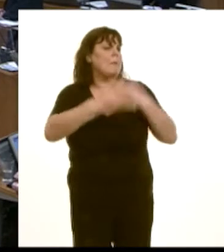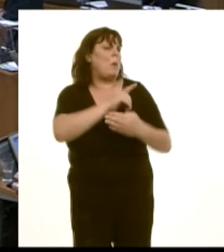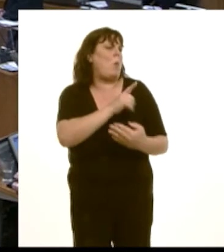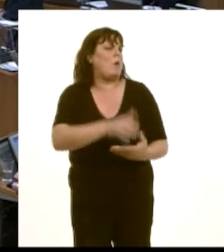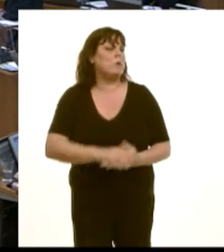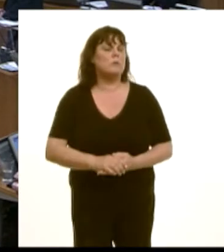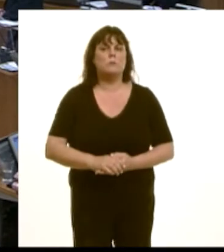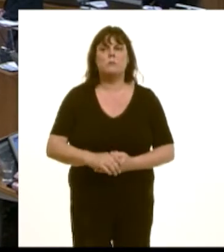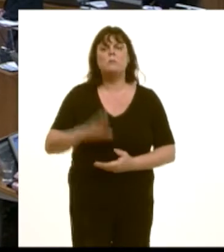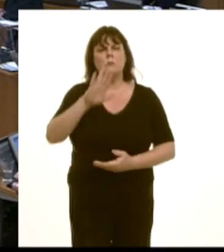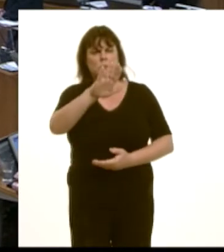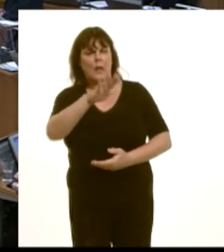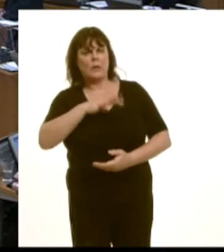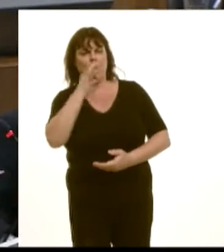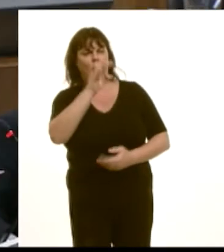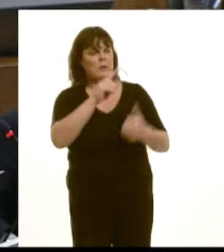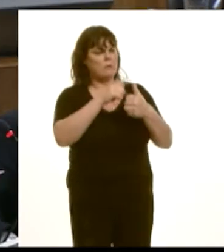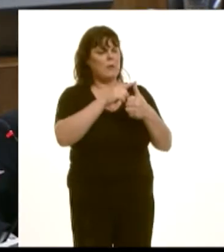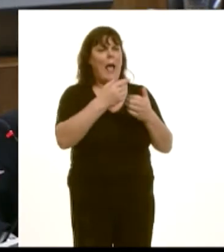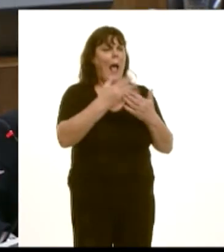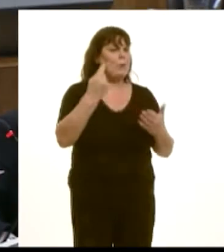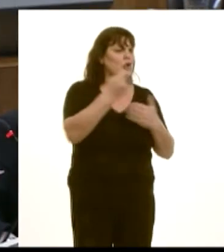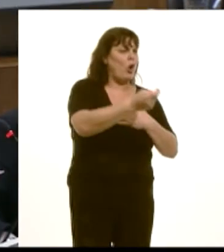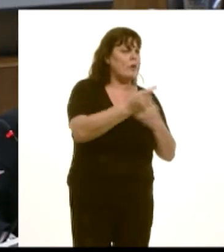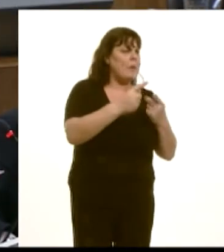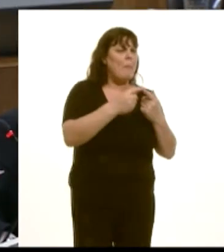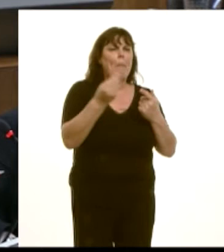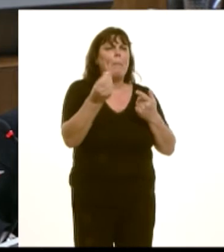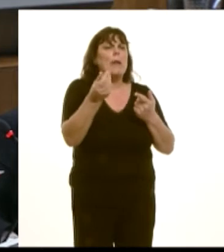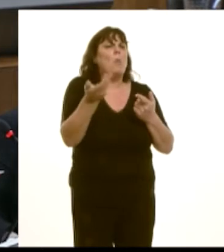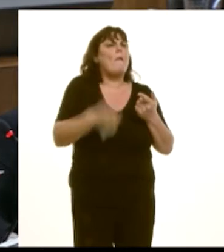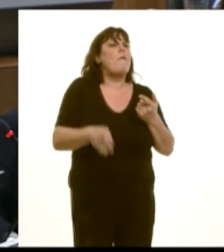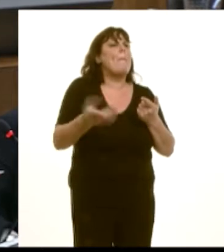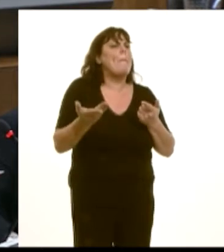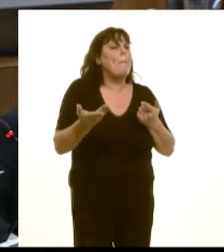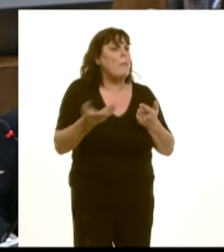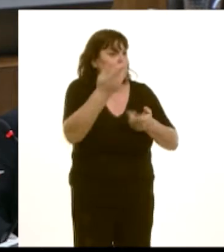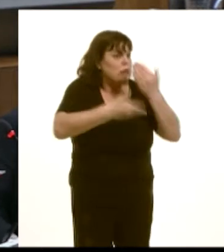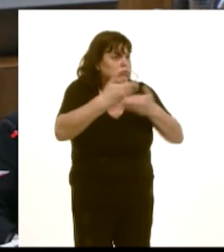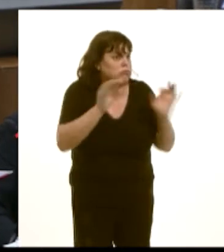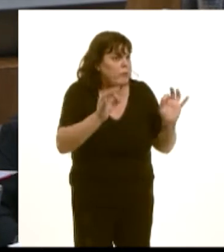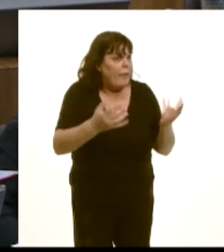like to know how much it would cost, and, secondly, where that money would come from. That has not been explained to us. If she is suggesting that there should be increases